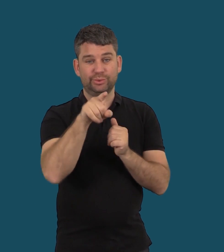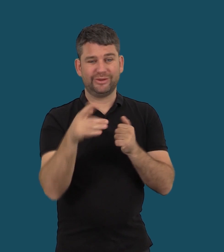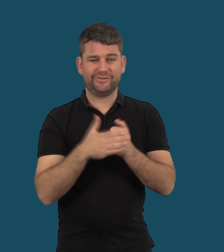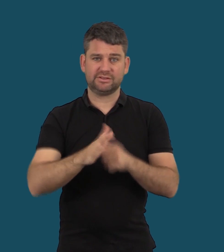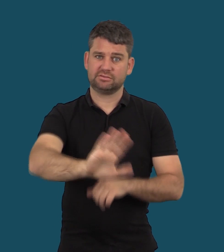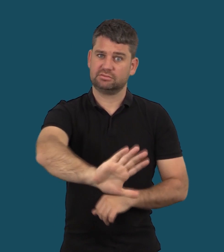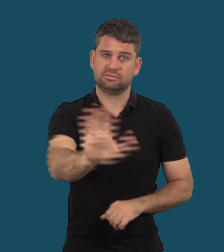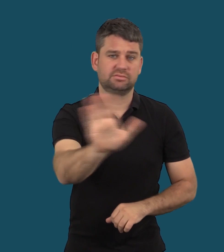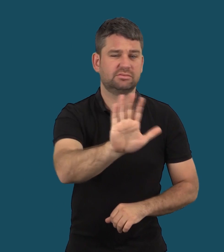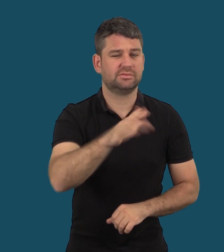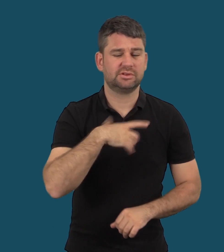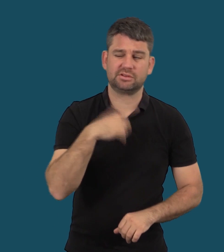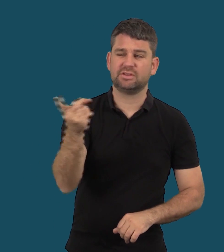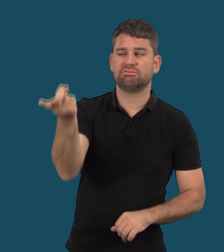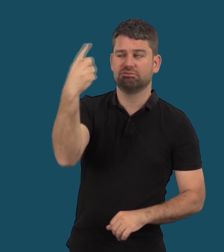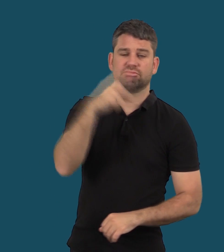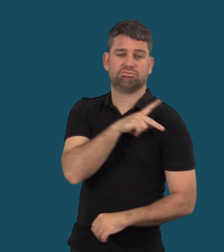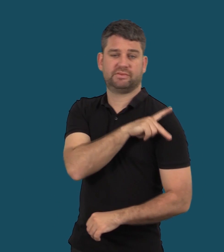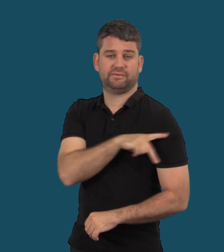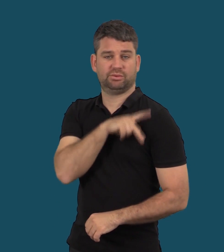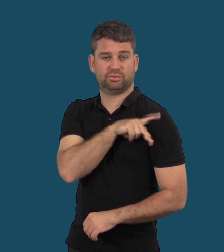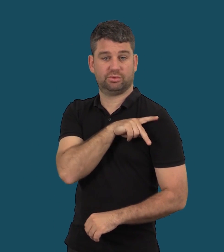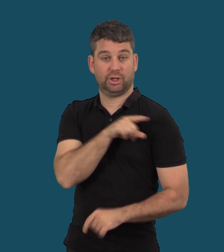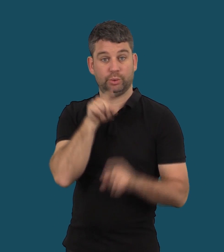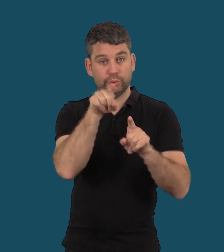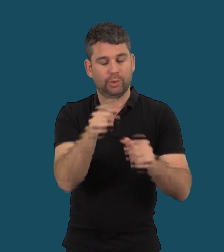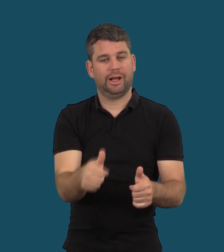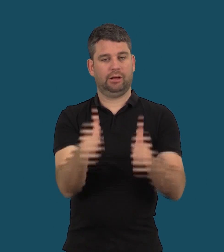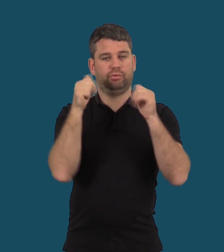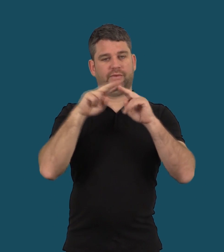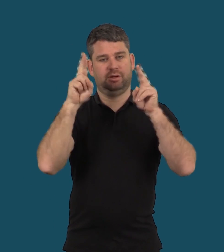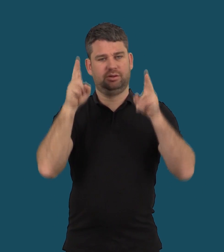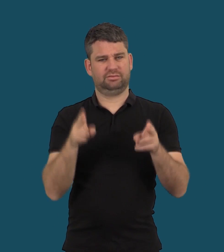you must request a professional to come and inspect. Remove yourself from the house immediately.